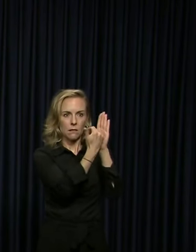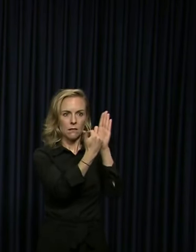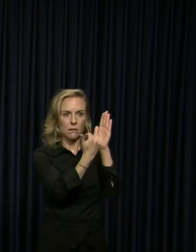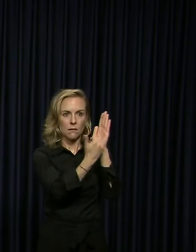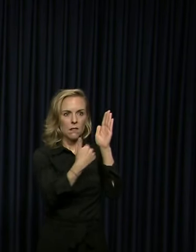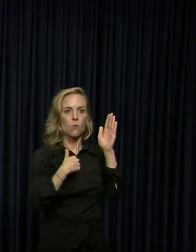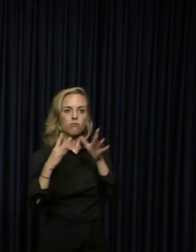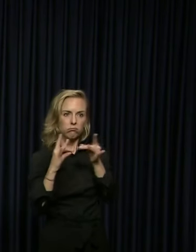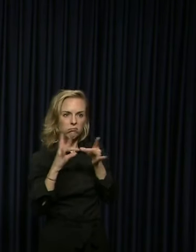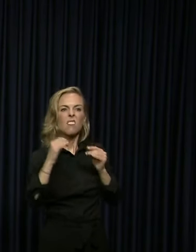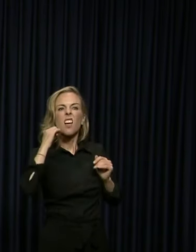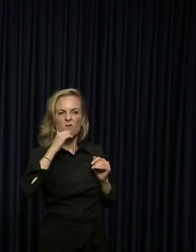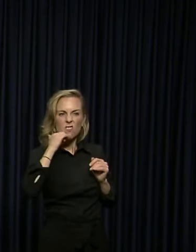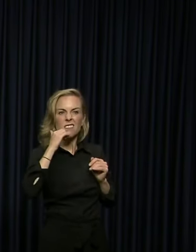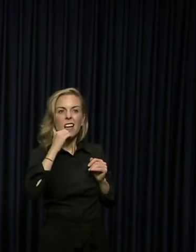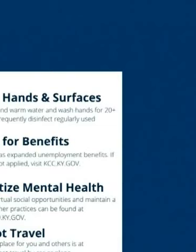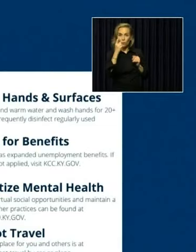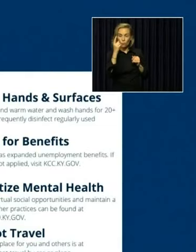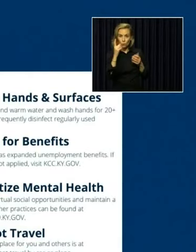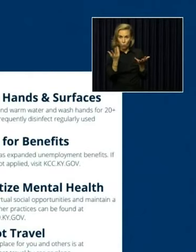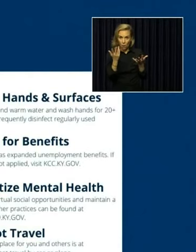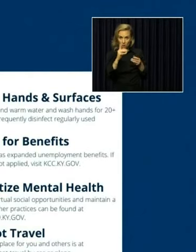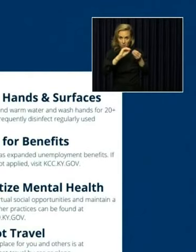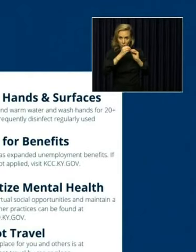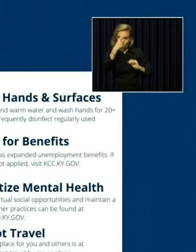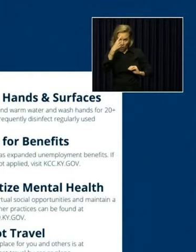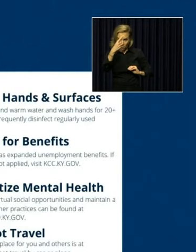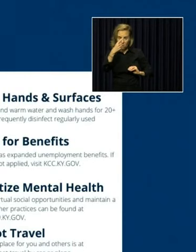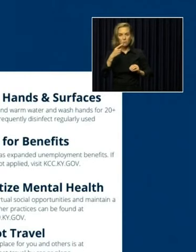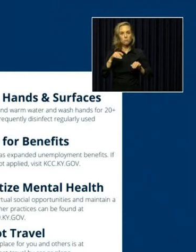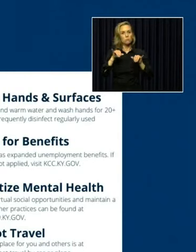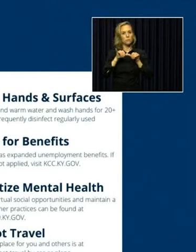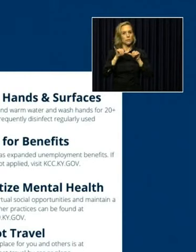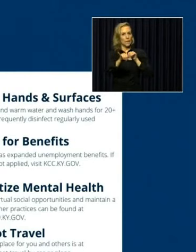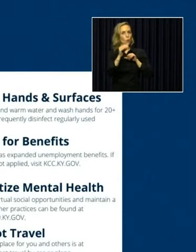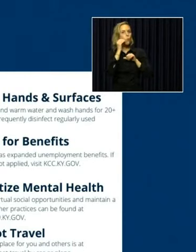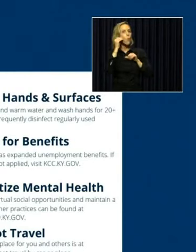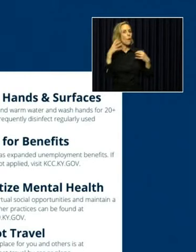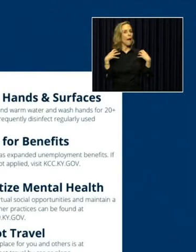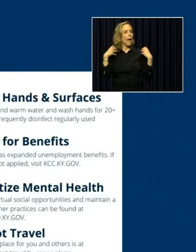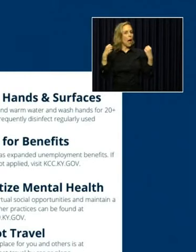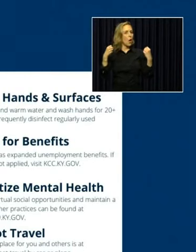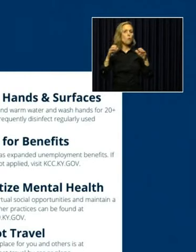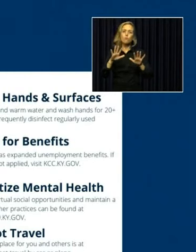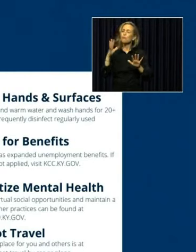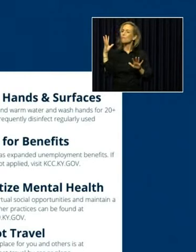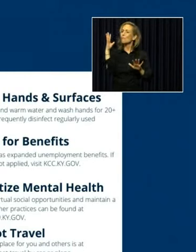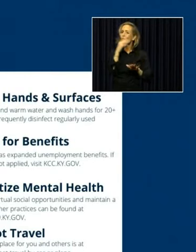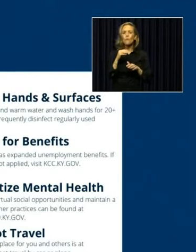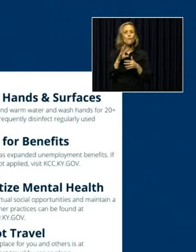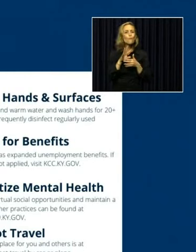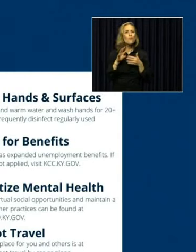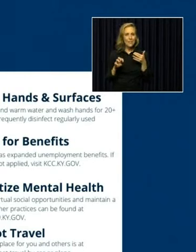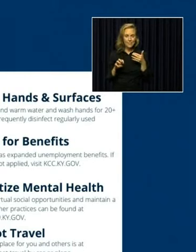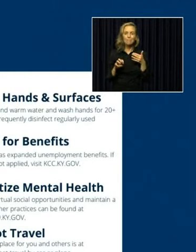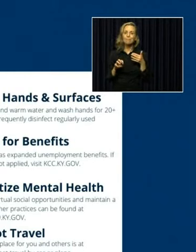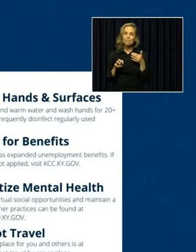WE'VE GOT TO MAKE SURE WE DO THIS RIGHT. WE'VE GOT TO DEFEAT THE CORONAVIRUS THE VERY FIRST TIME.